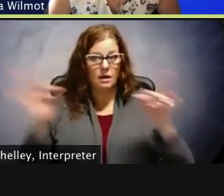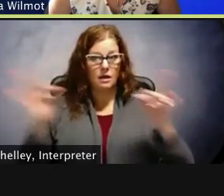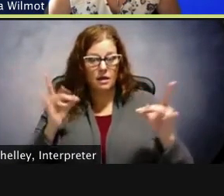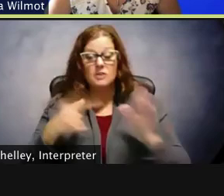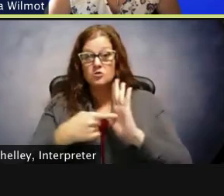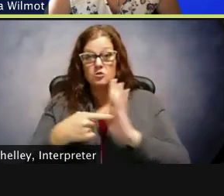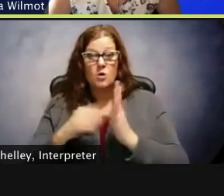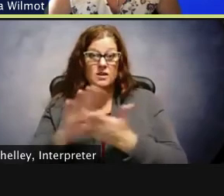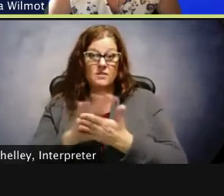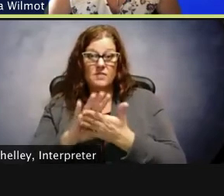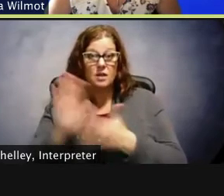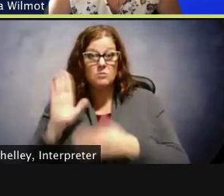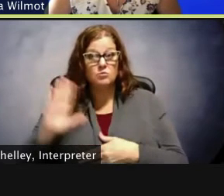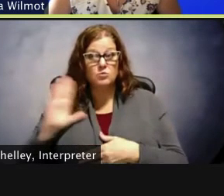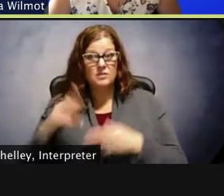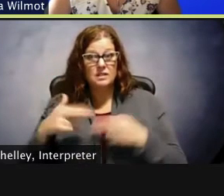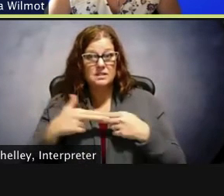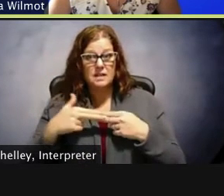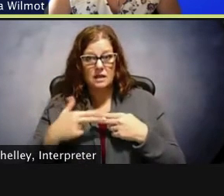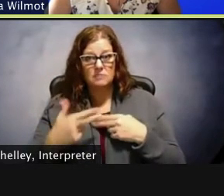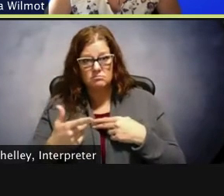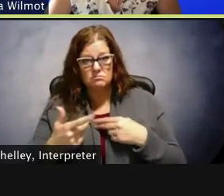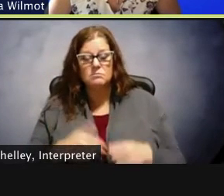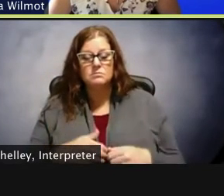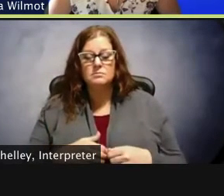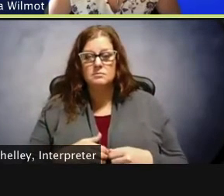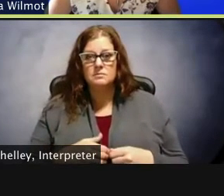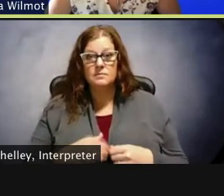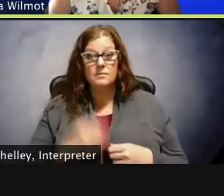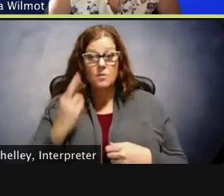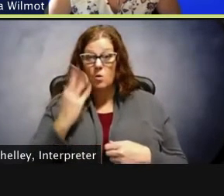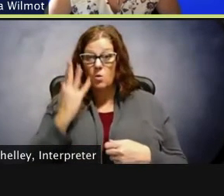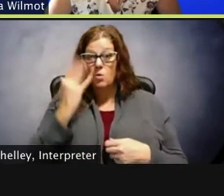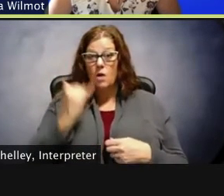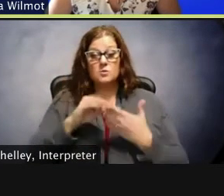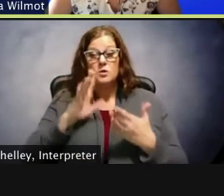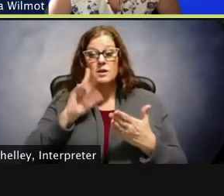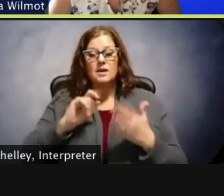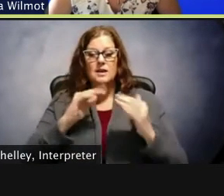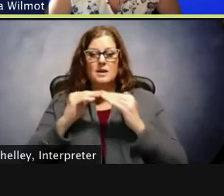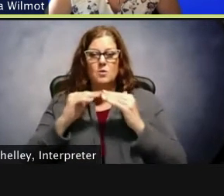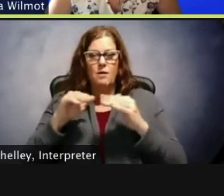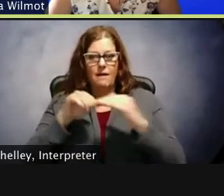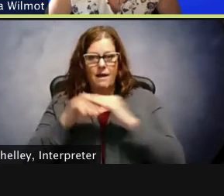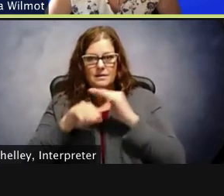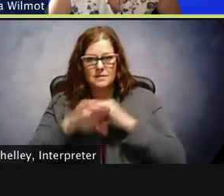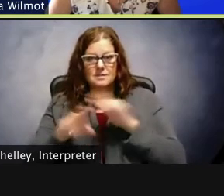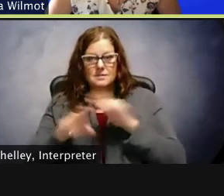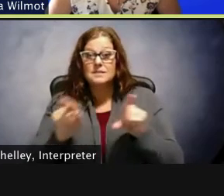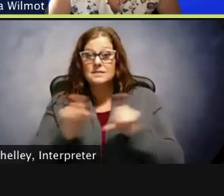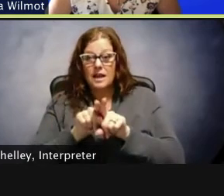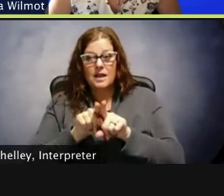on the previous slide. This is why students must have equal access at the same times as their peers